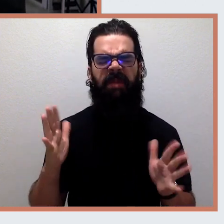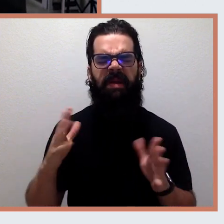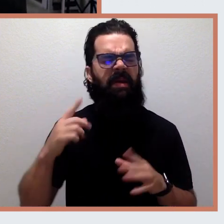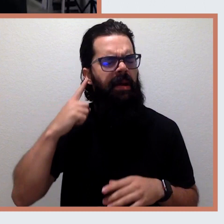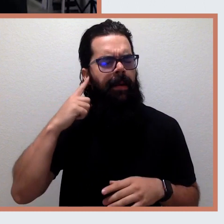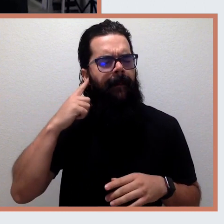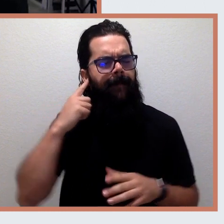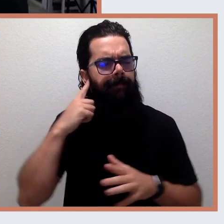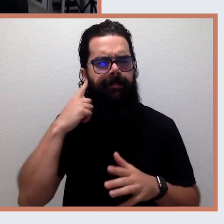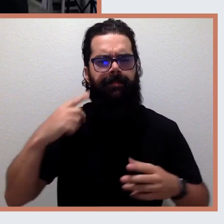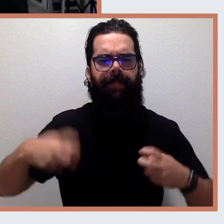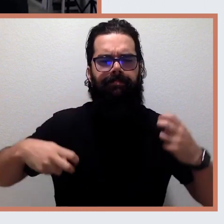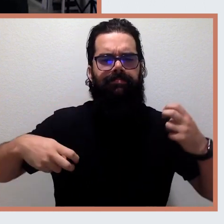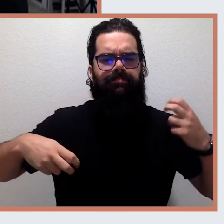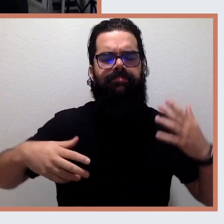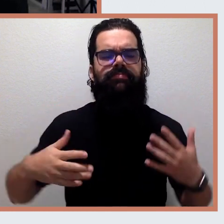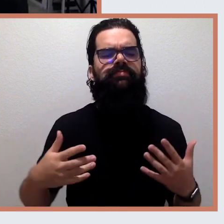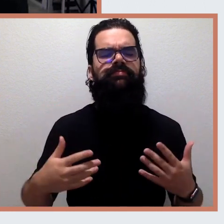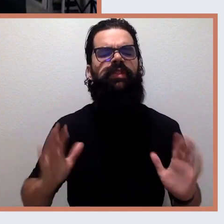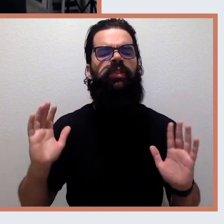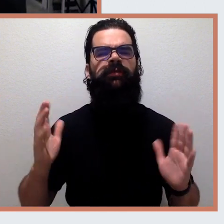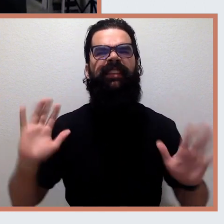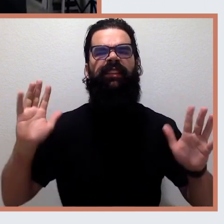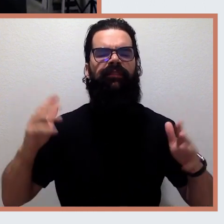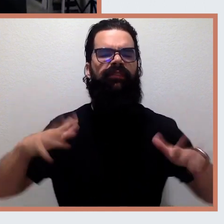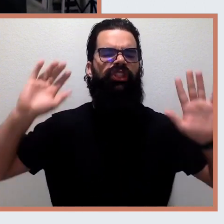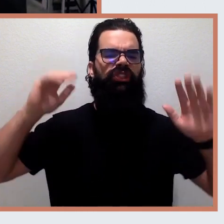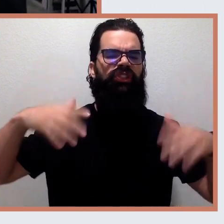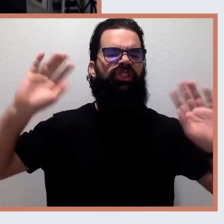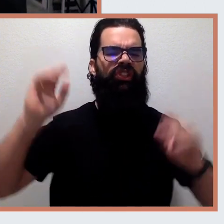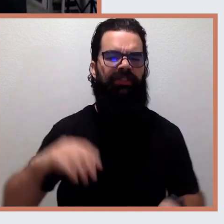Yeah, that was a big pop, and that was it.